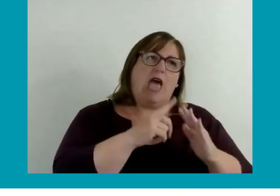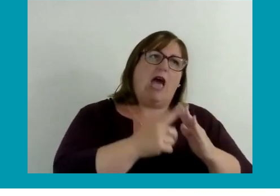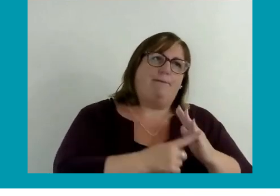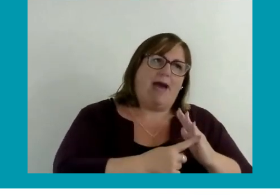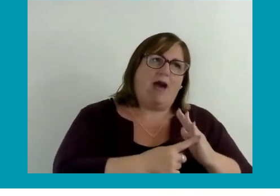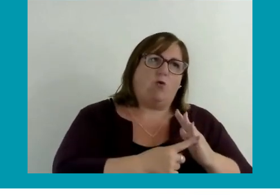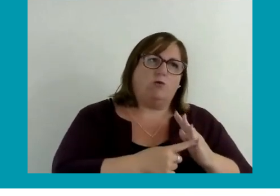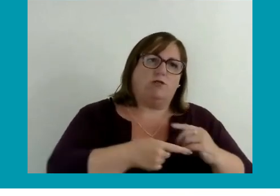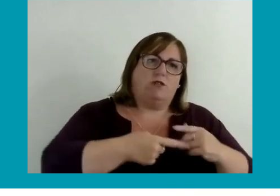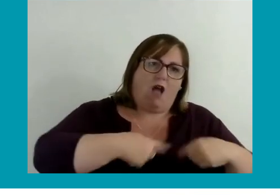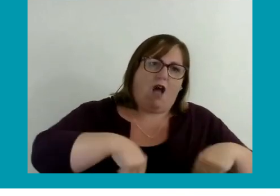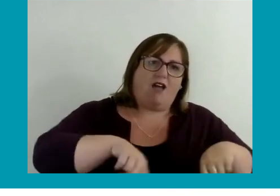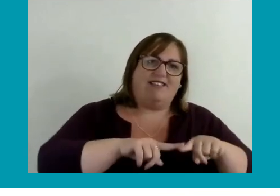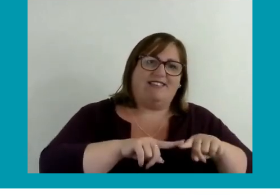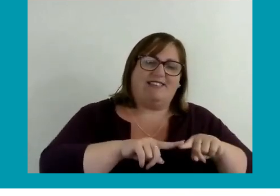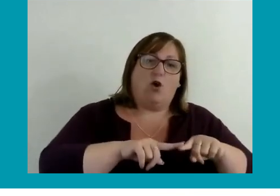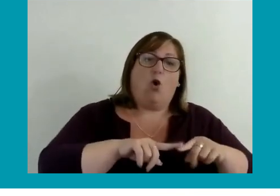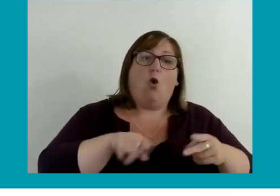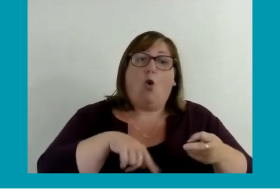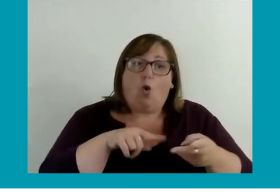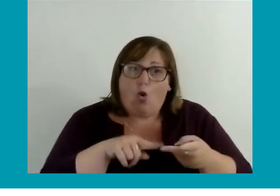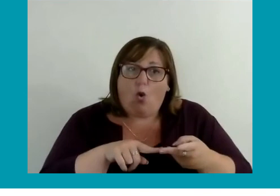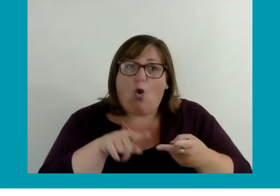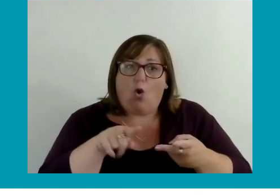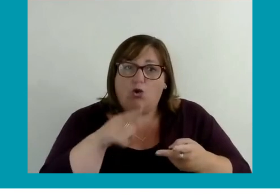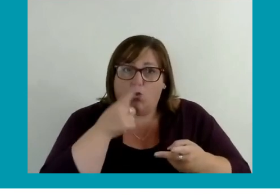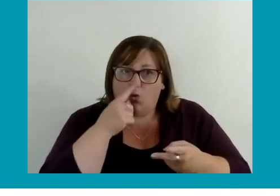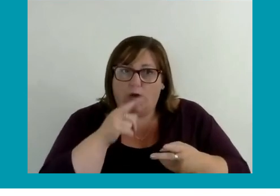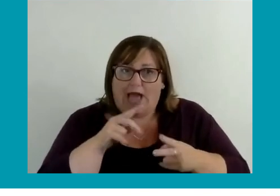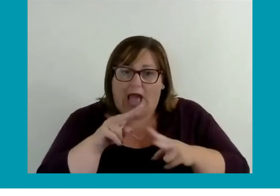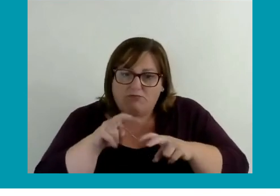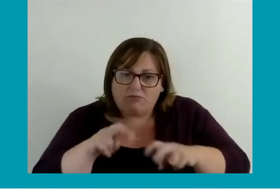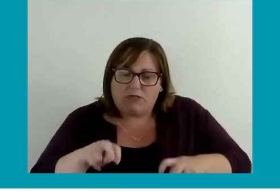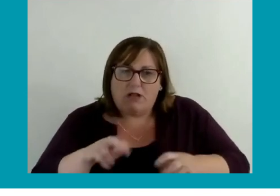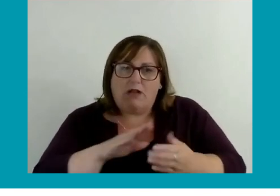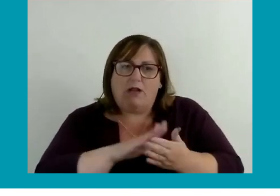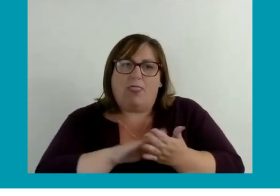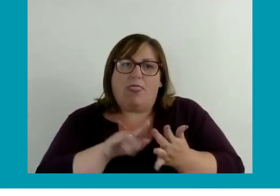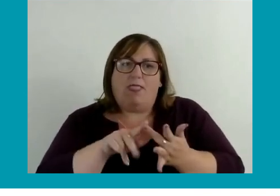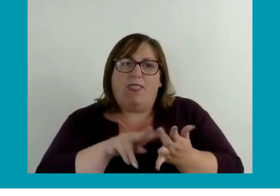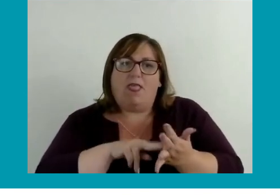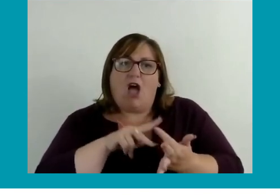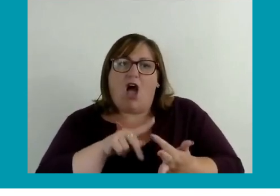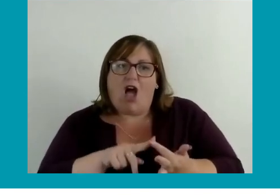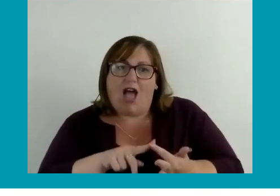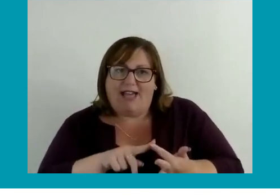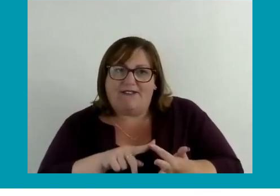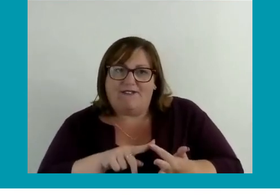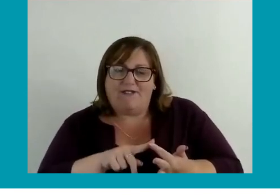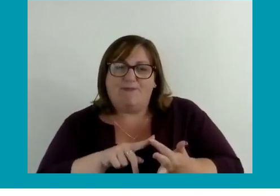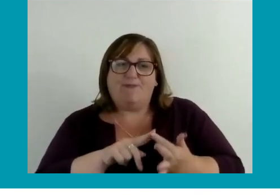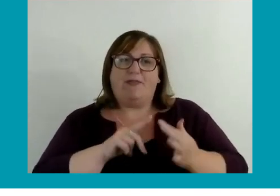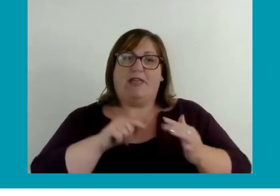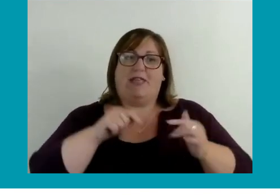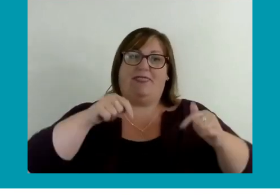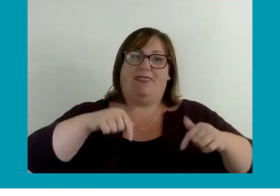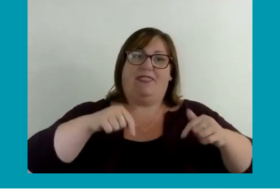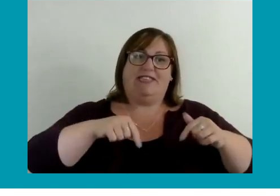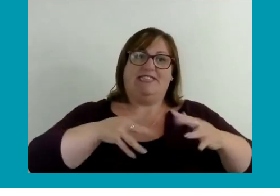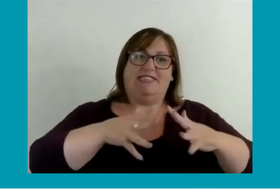can go to the hive this webinar will be recorded and it'll be accessible for everything accessible